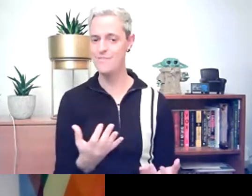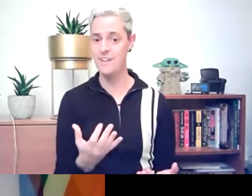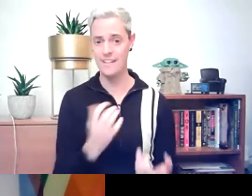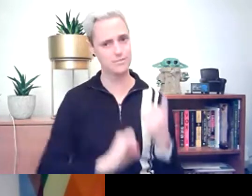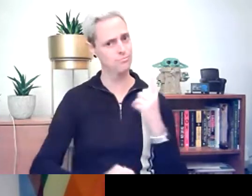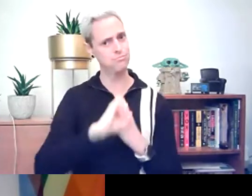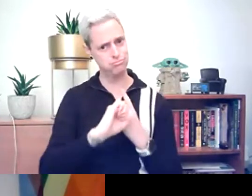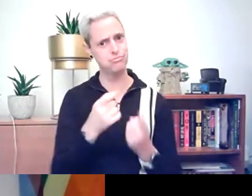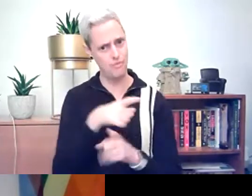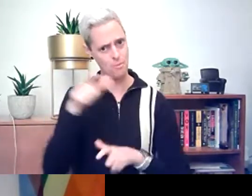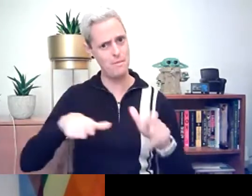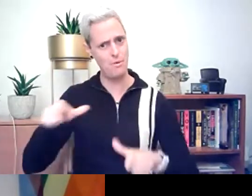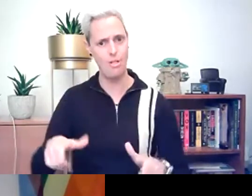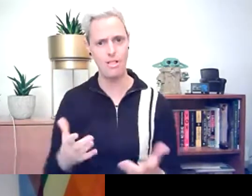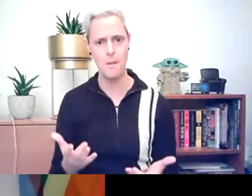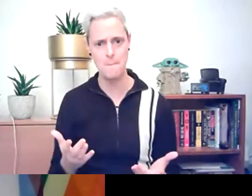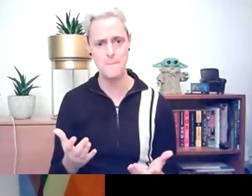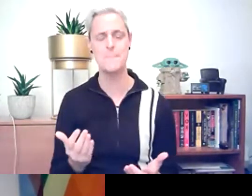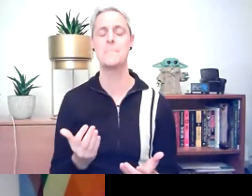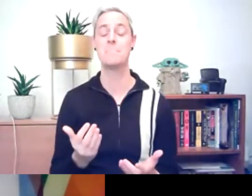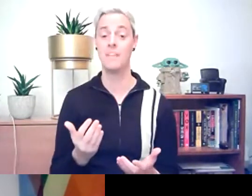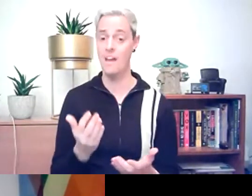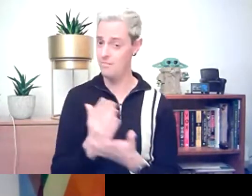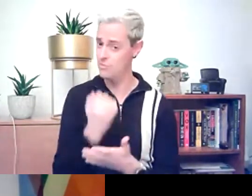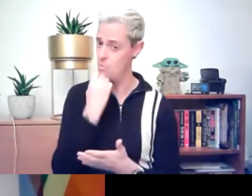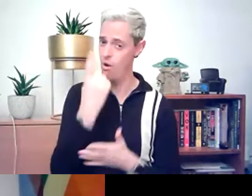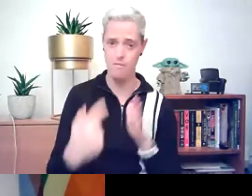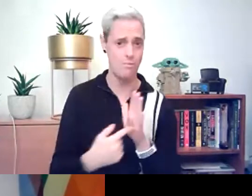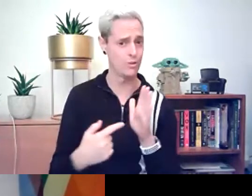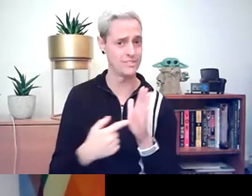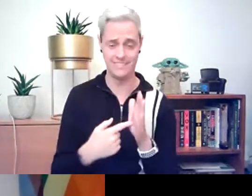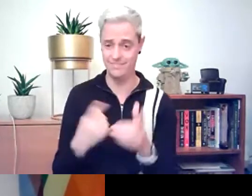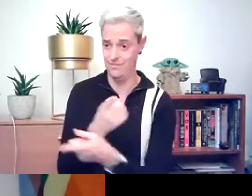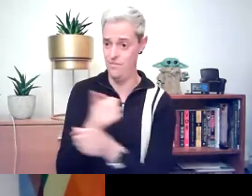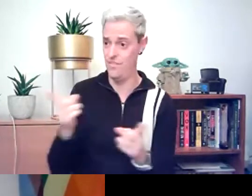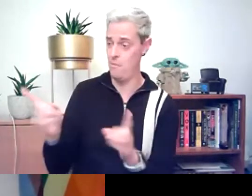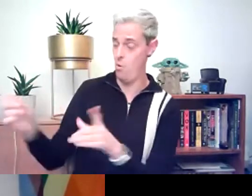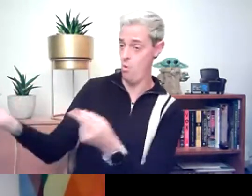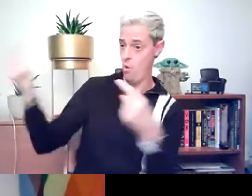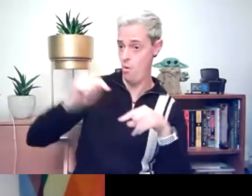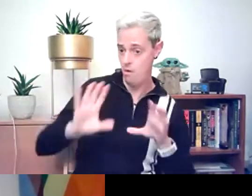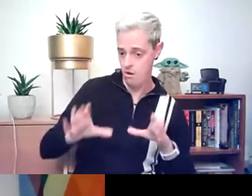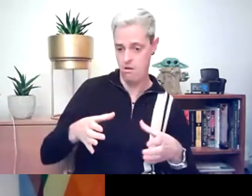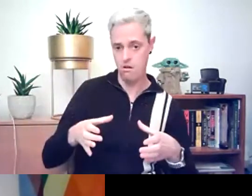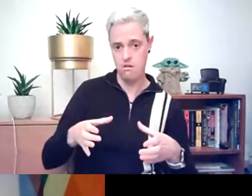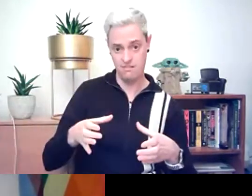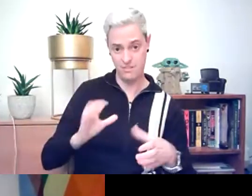making information happen if activists and people who need it can't use it so. 18:18:50 Yeah. 18:18:51 And we published in journals as well